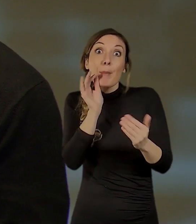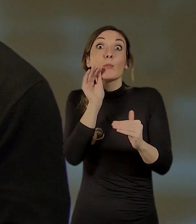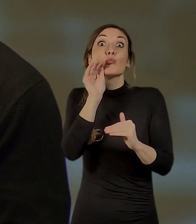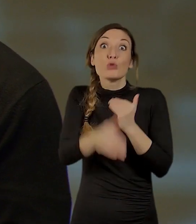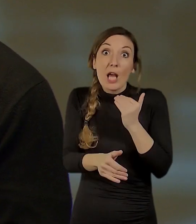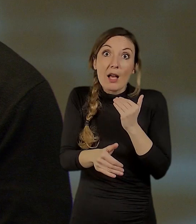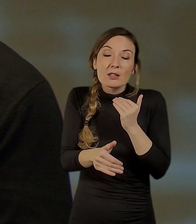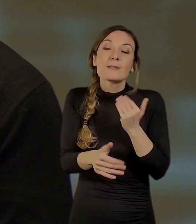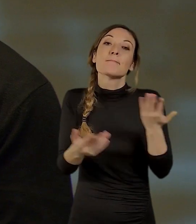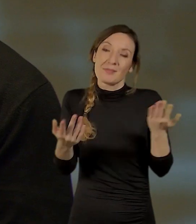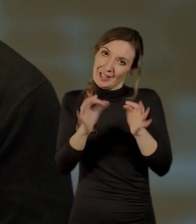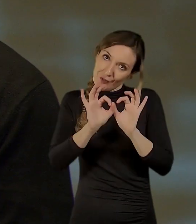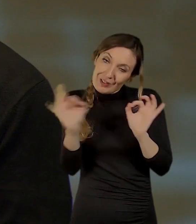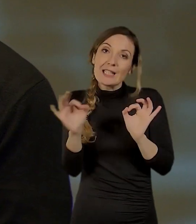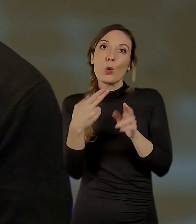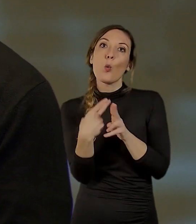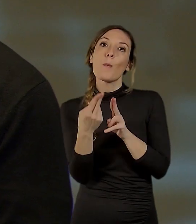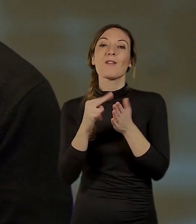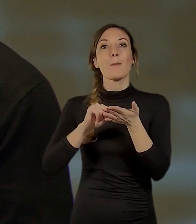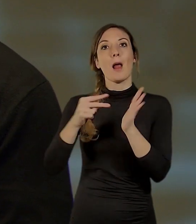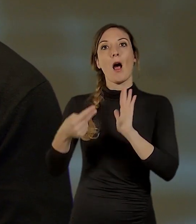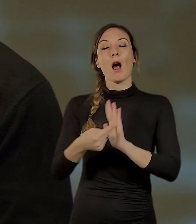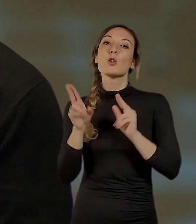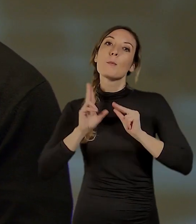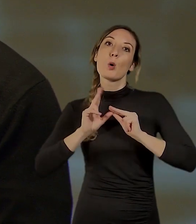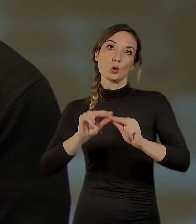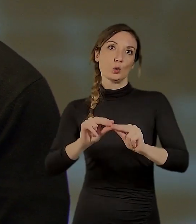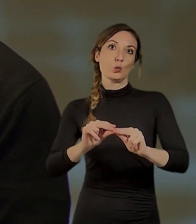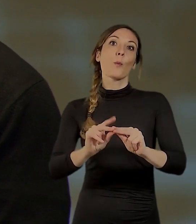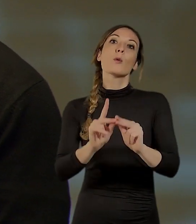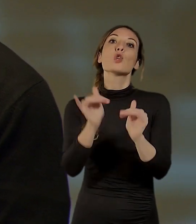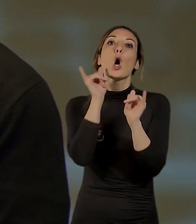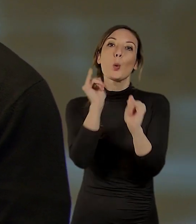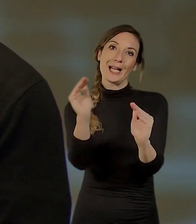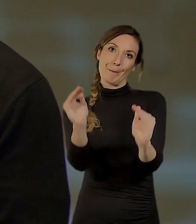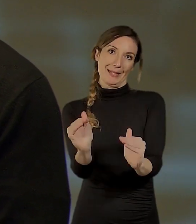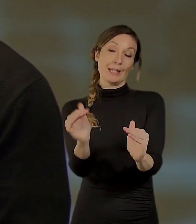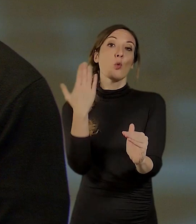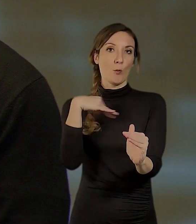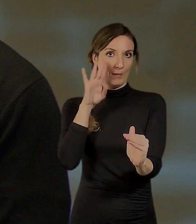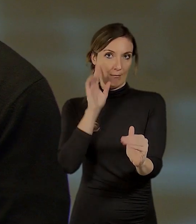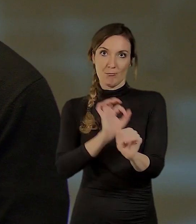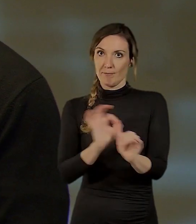a lot. And in our case, the fact that we do not bring the materials from outside, but we solve everything on the construction site, is a big factor.